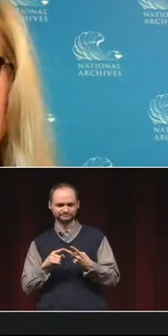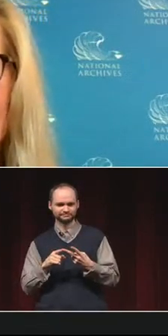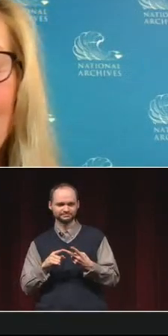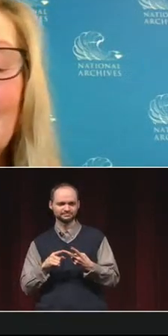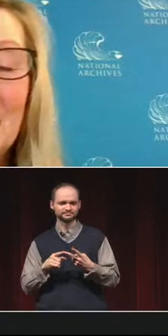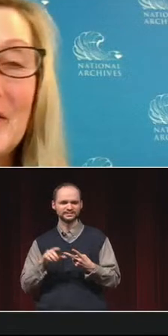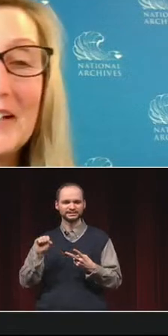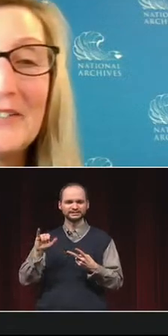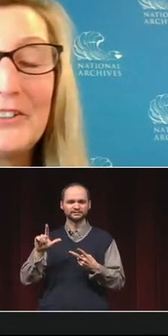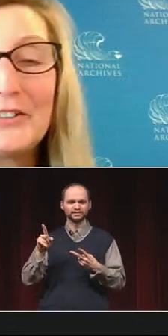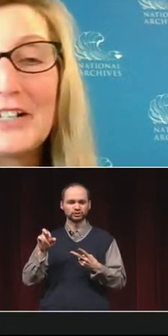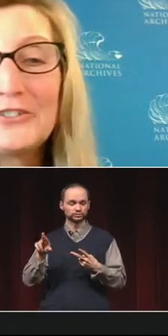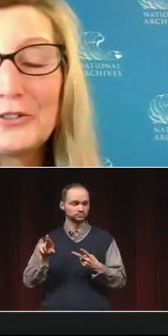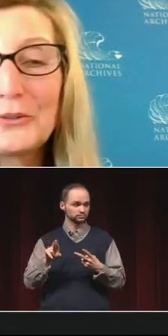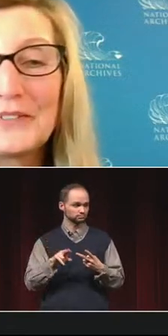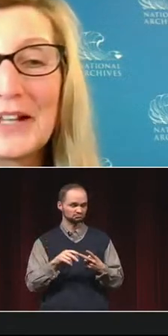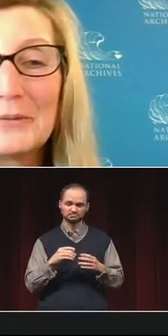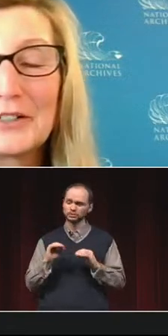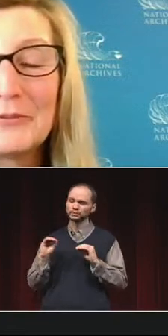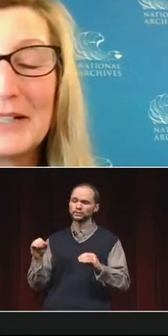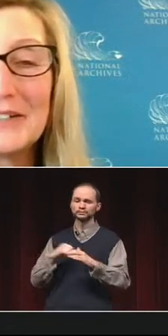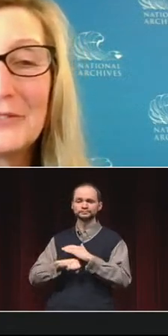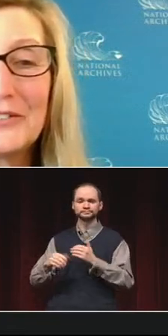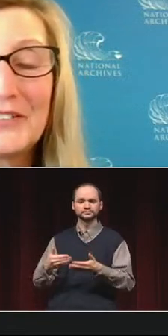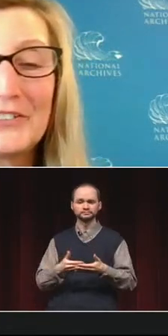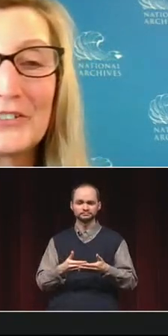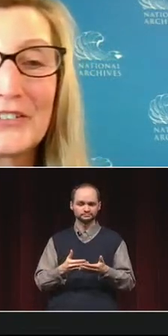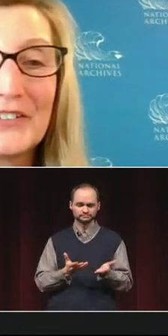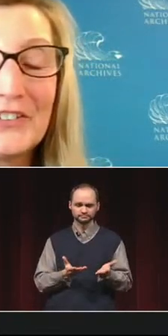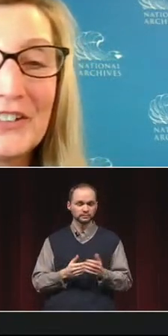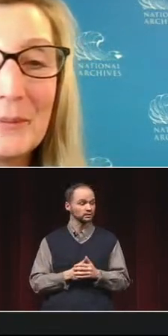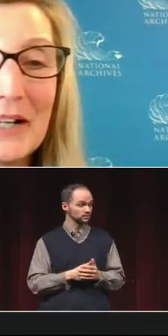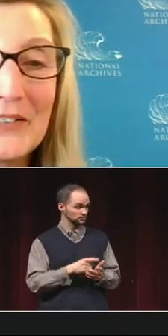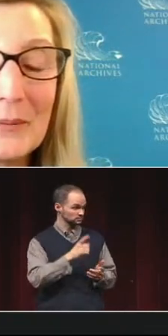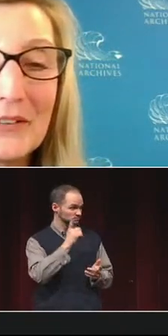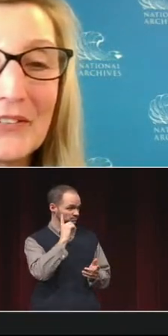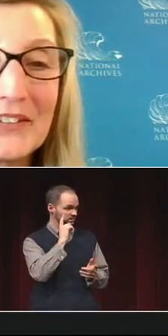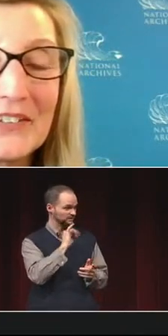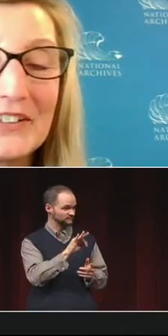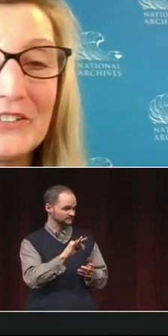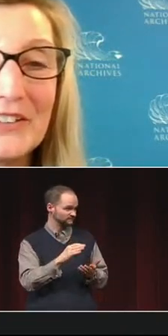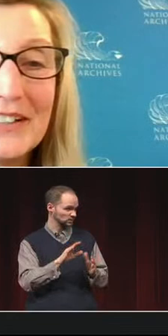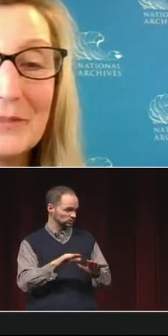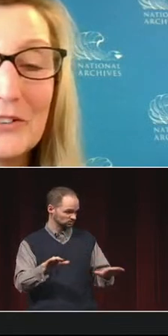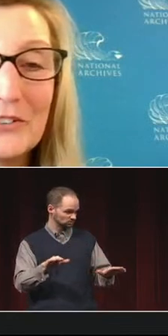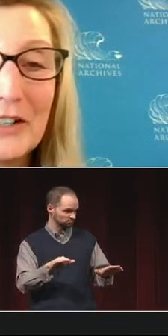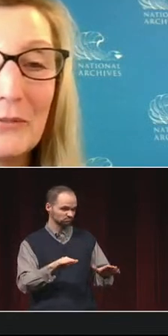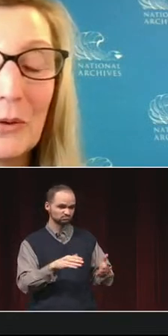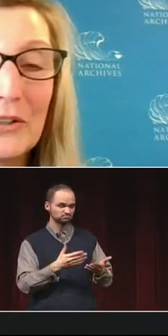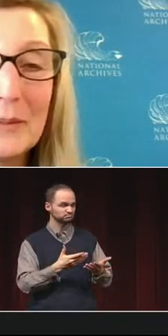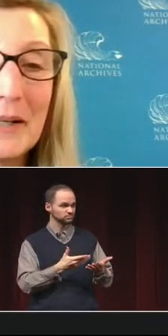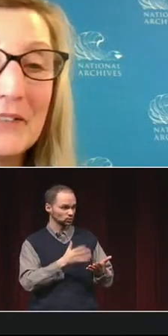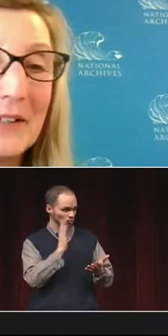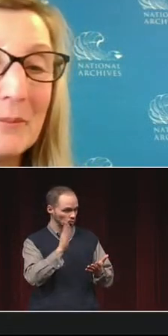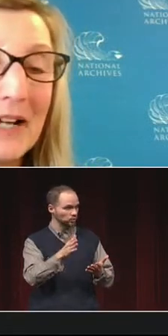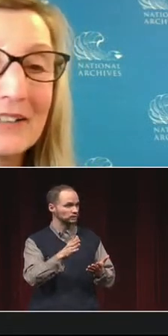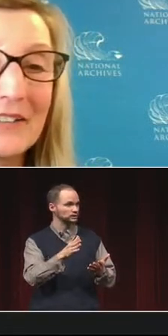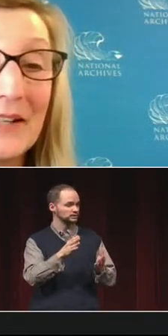you think that if you had had children that would have made a difference in your decision about some of the things that you did? Would you have worried about the impact on them?